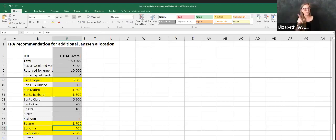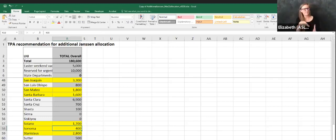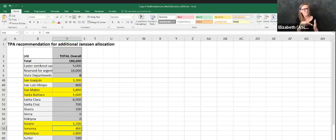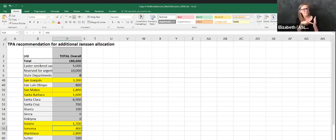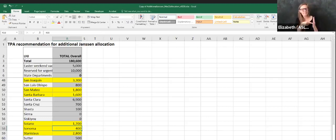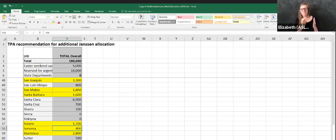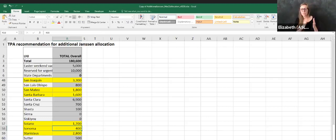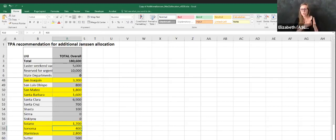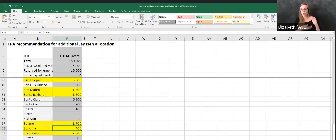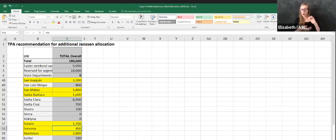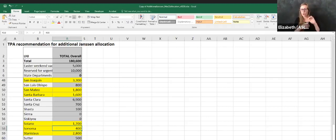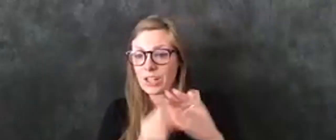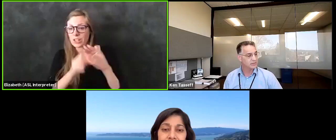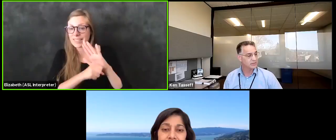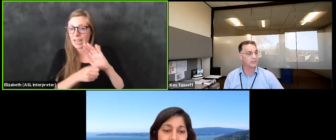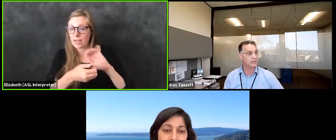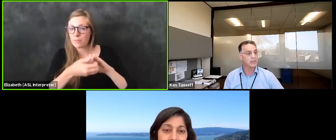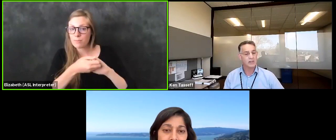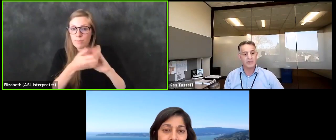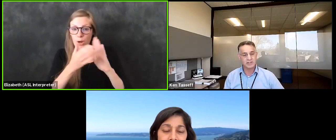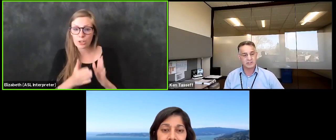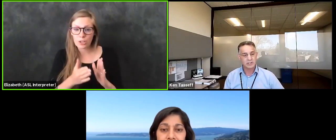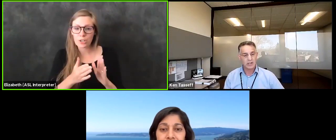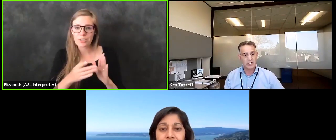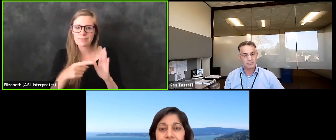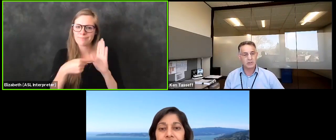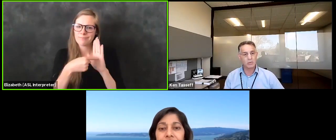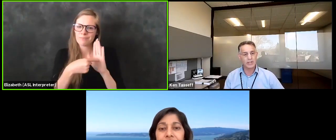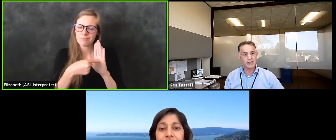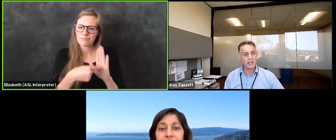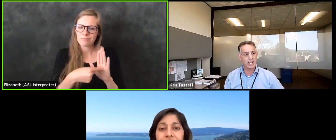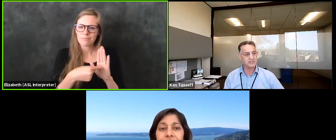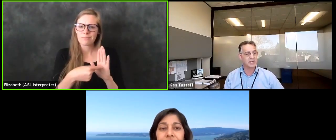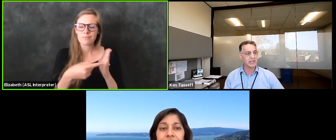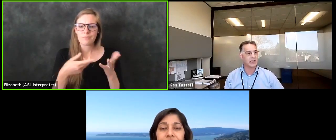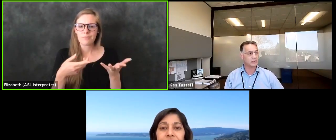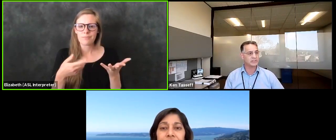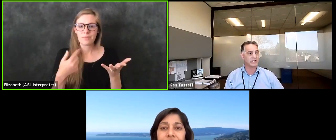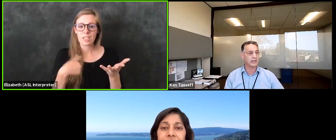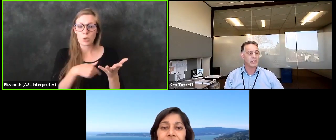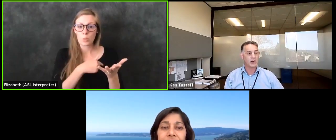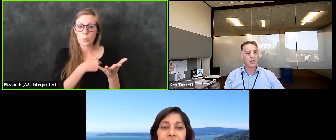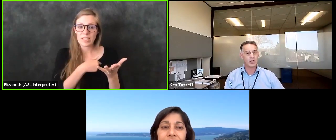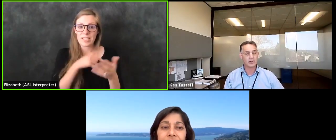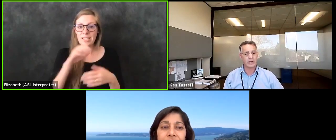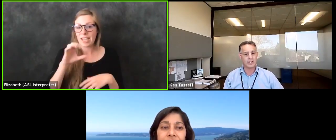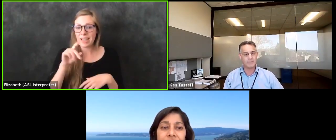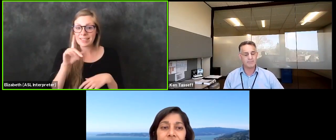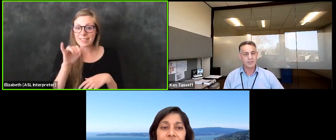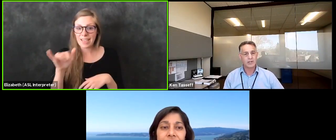on our state partners, I'm sorry that we as a county are